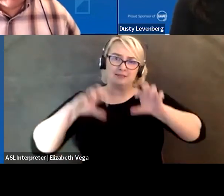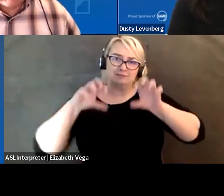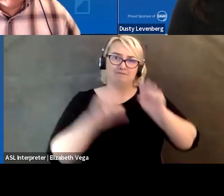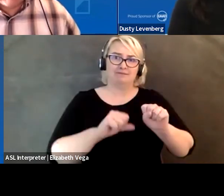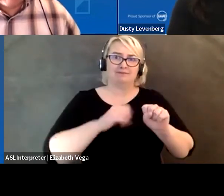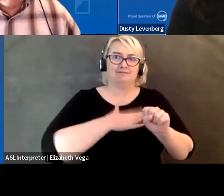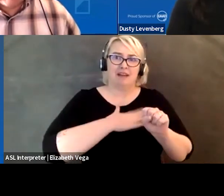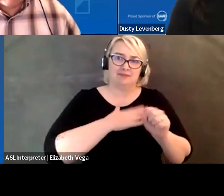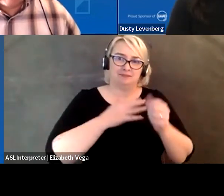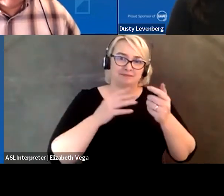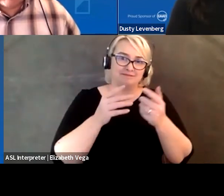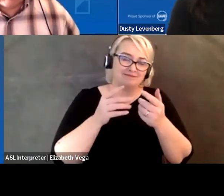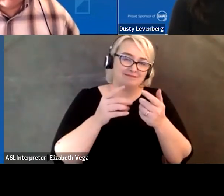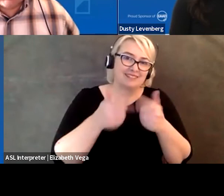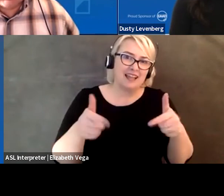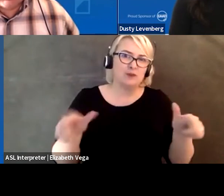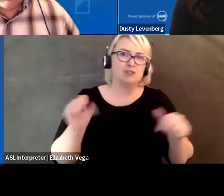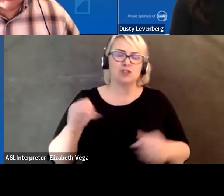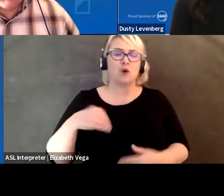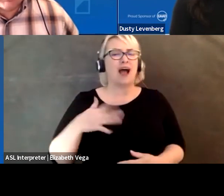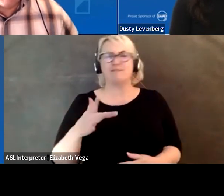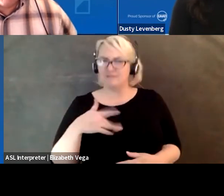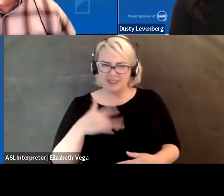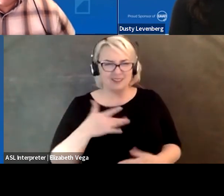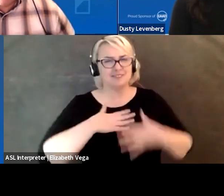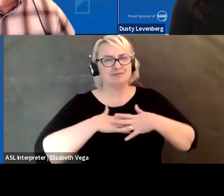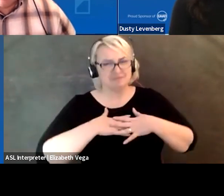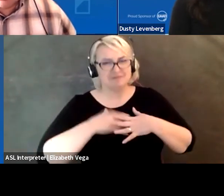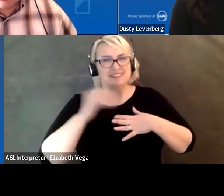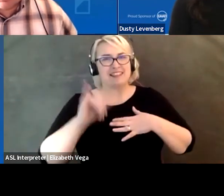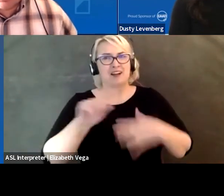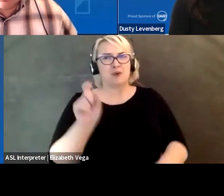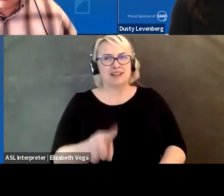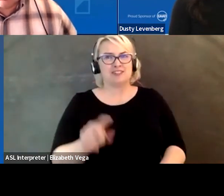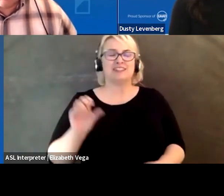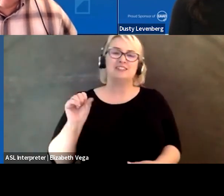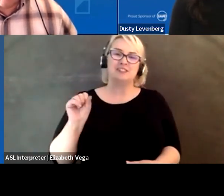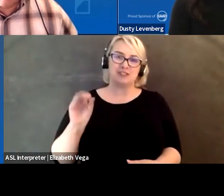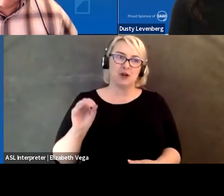So I feel you with your question. Yes, there is work in progress.